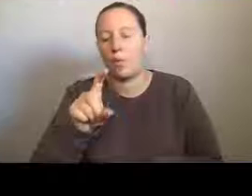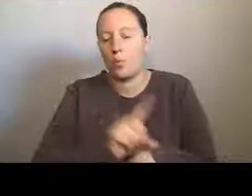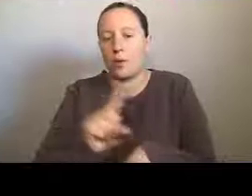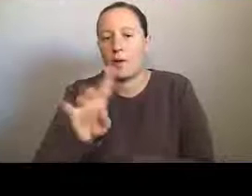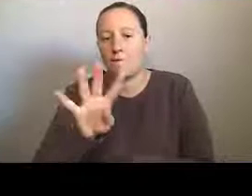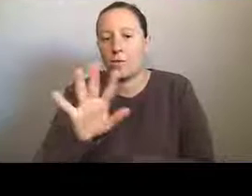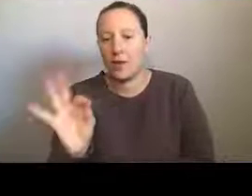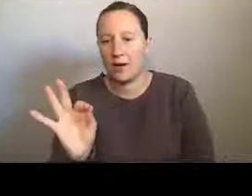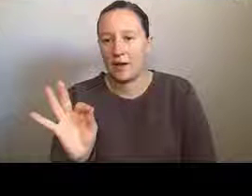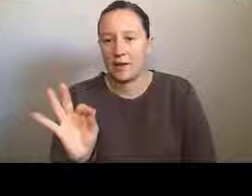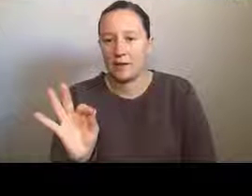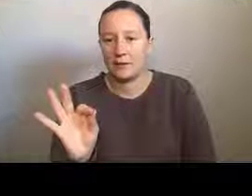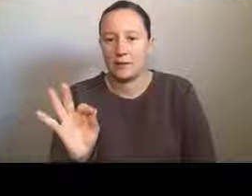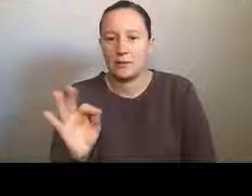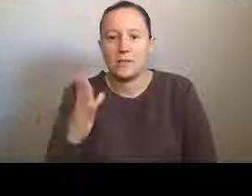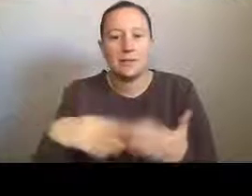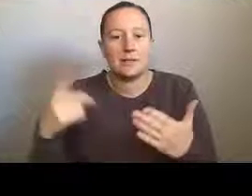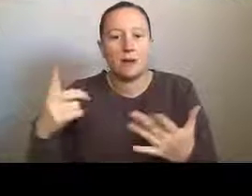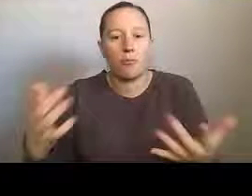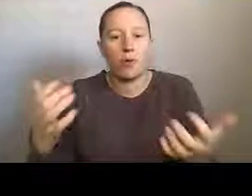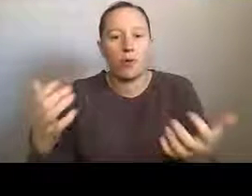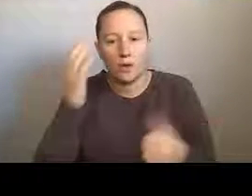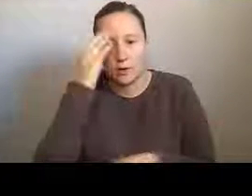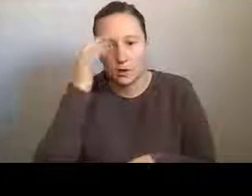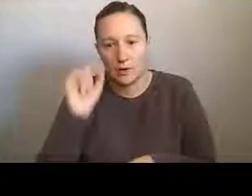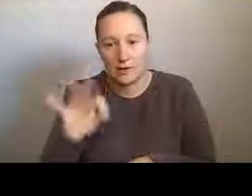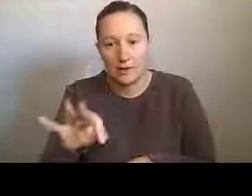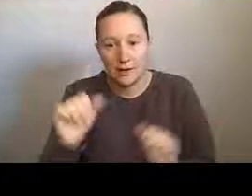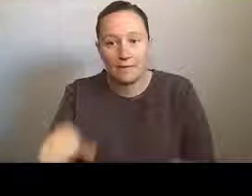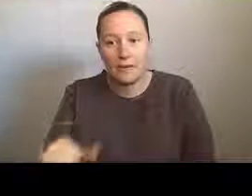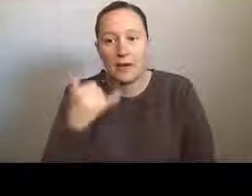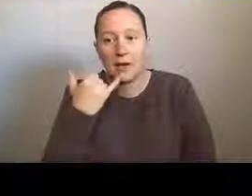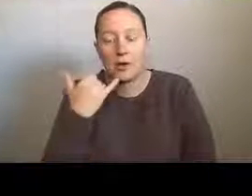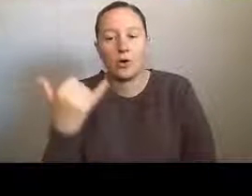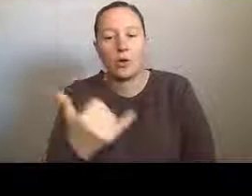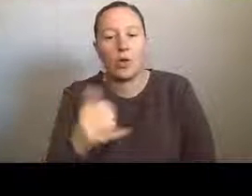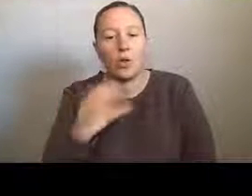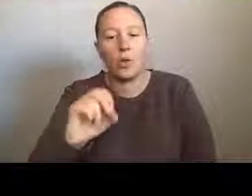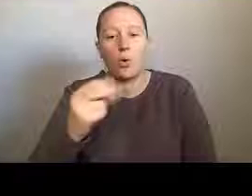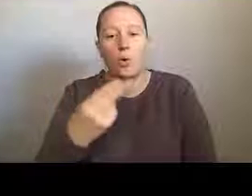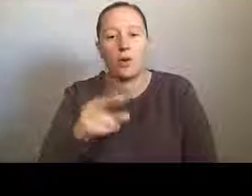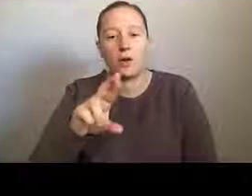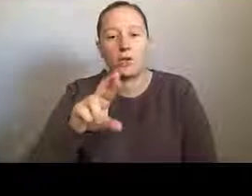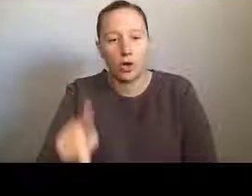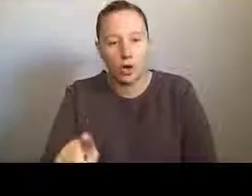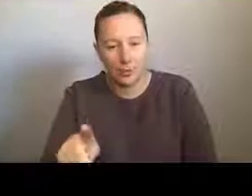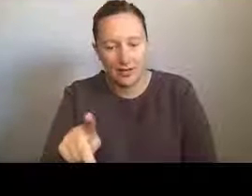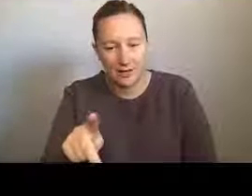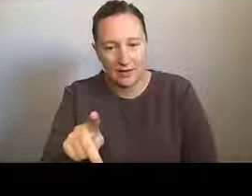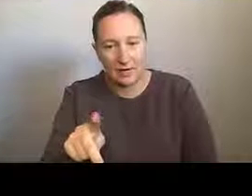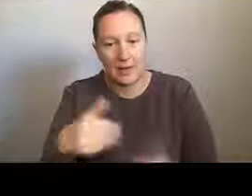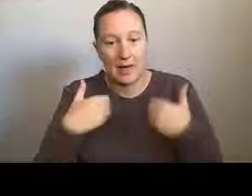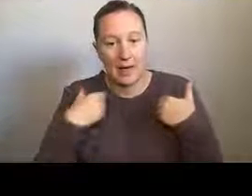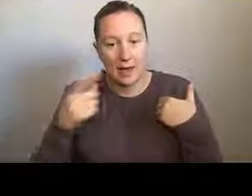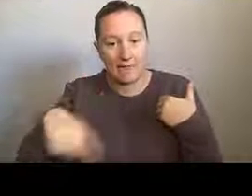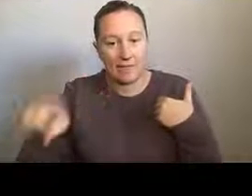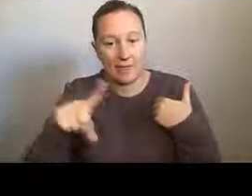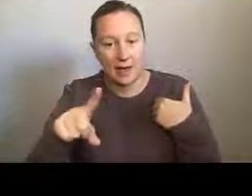And somebody would like to know if they can call OHRP and have them tell you over the phone